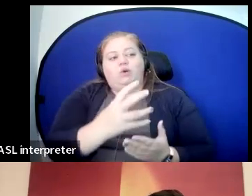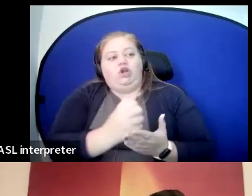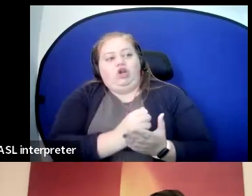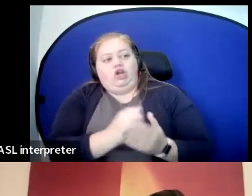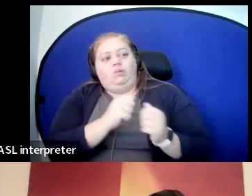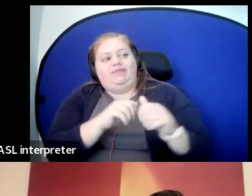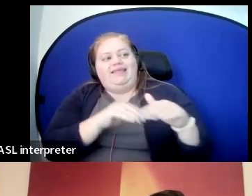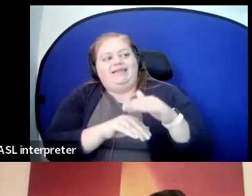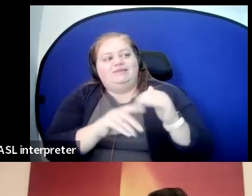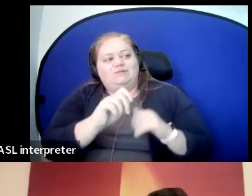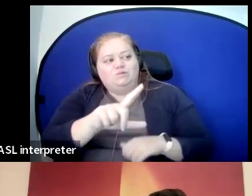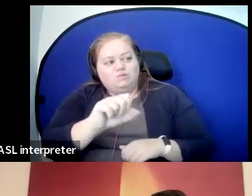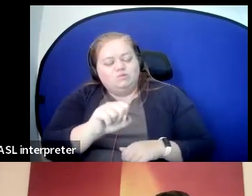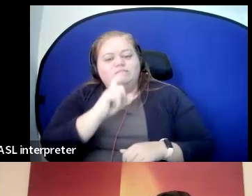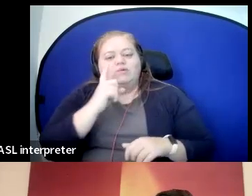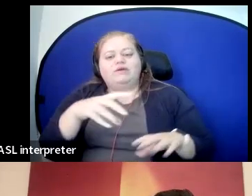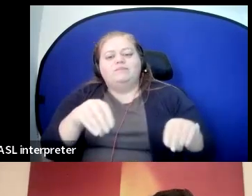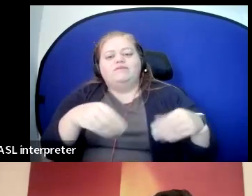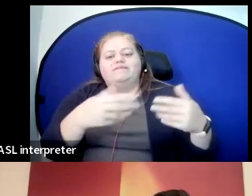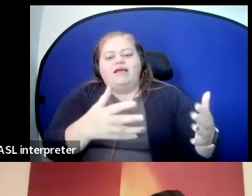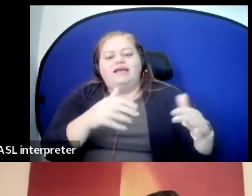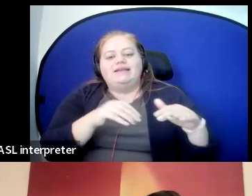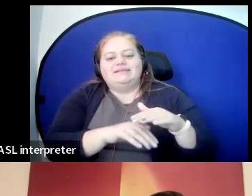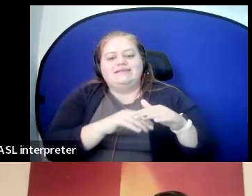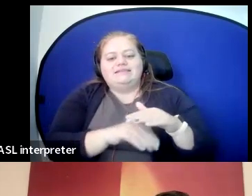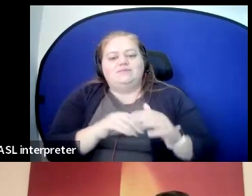but rather providing accessible interfaces